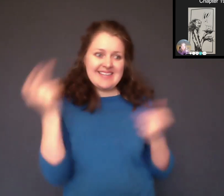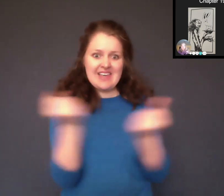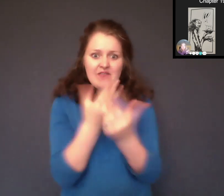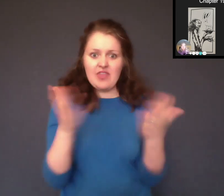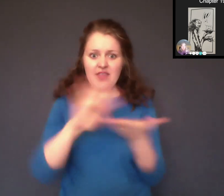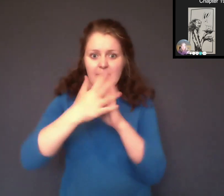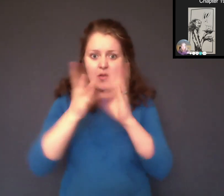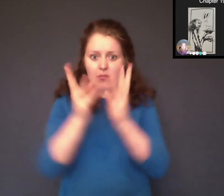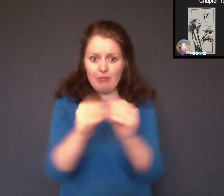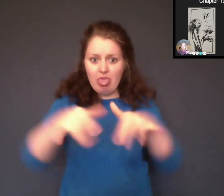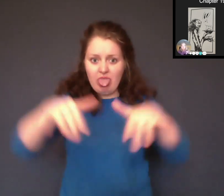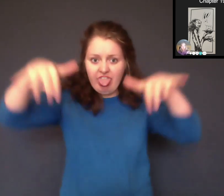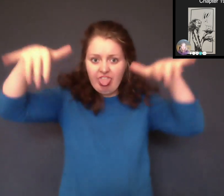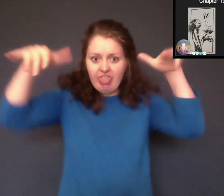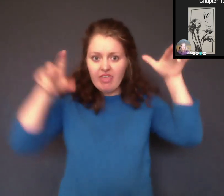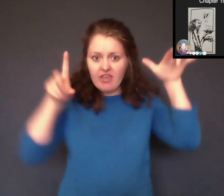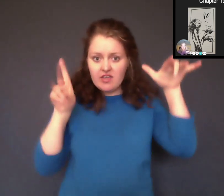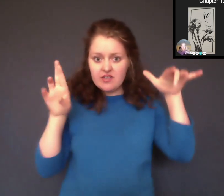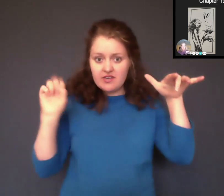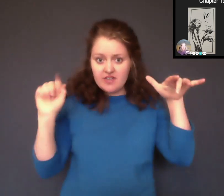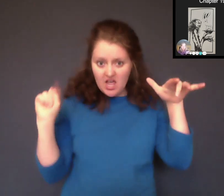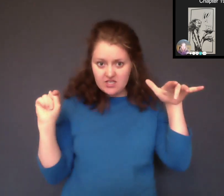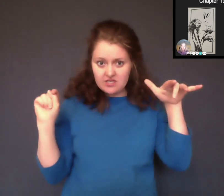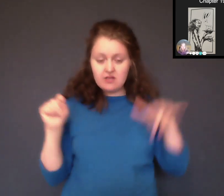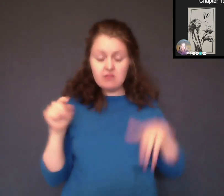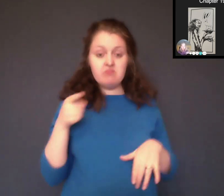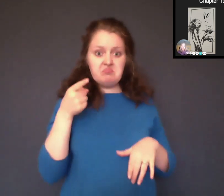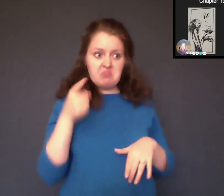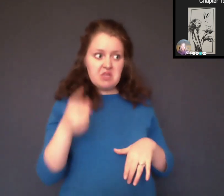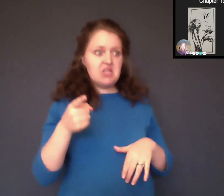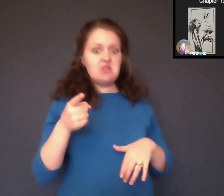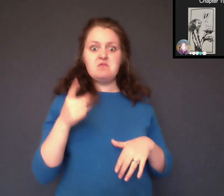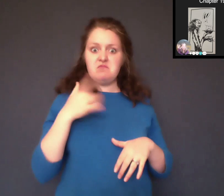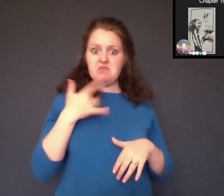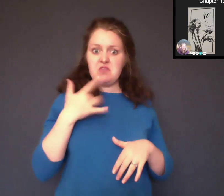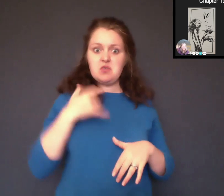able to stand up to these creatures is that he knows that they aren't real